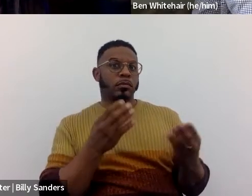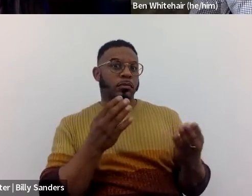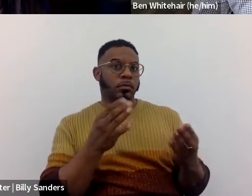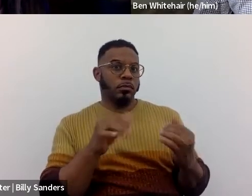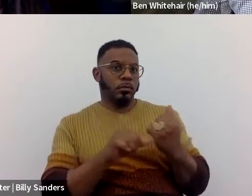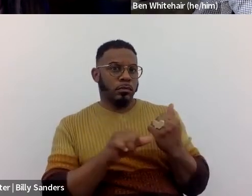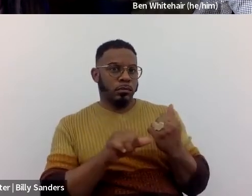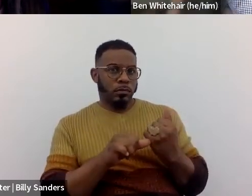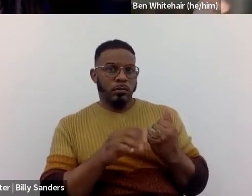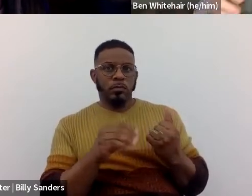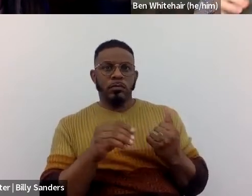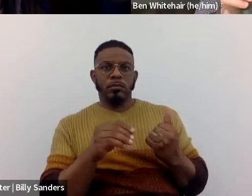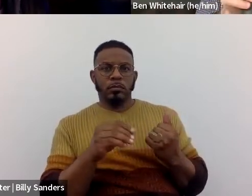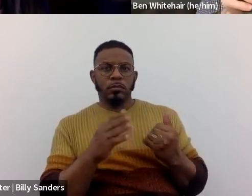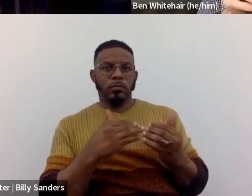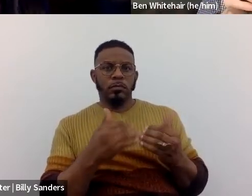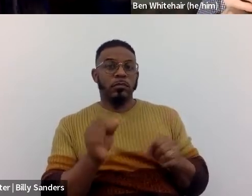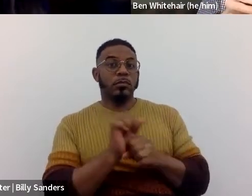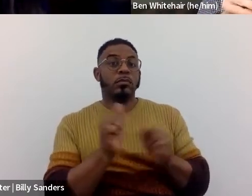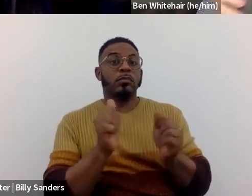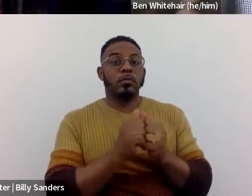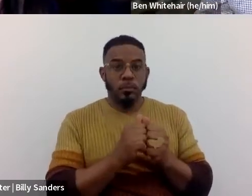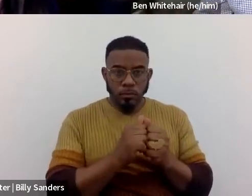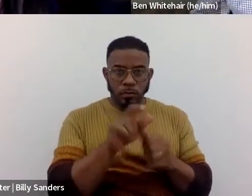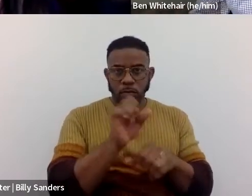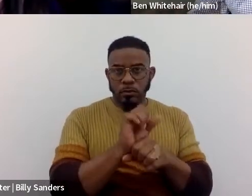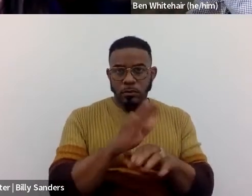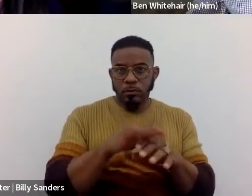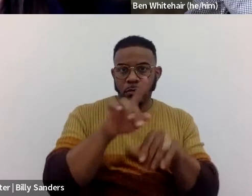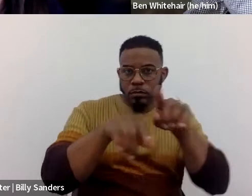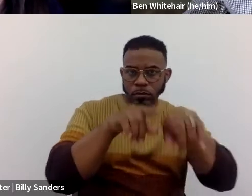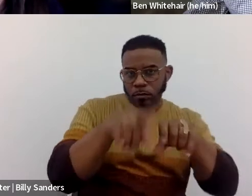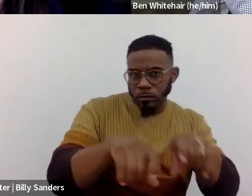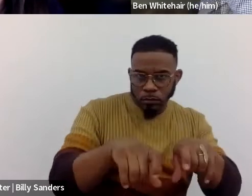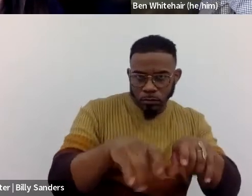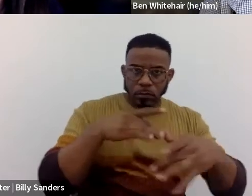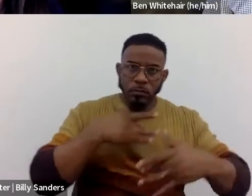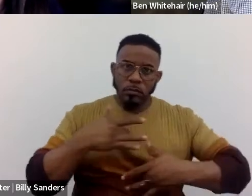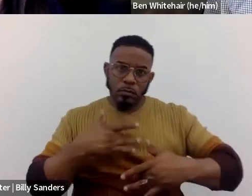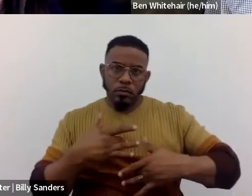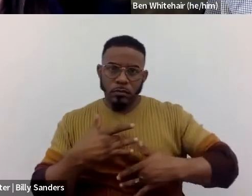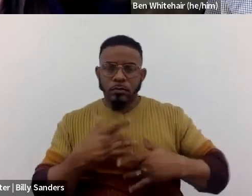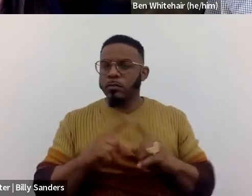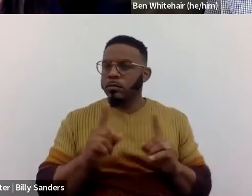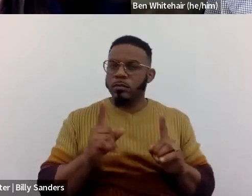and you know, even working with your employer on questions and concerns, but please,